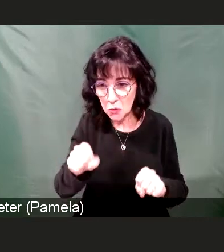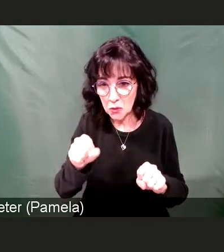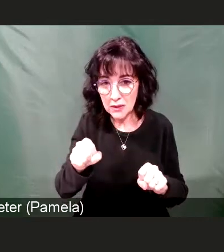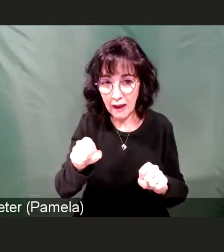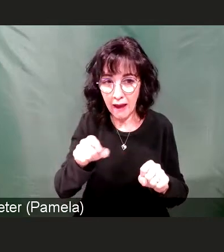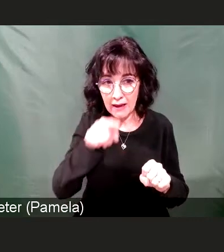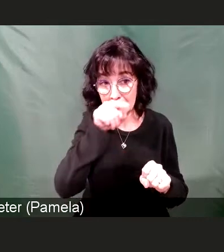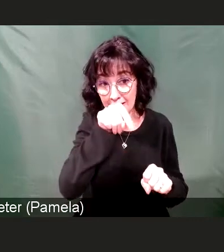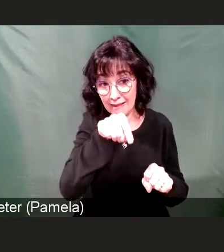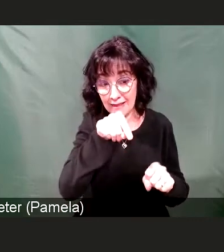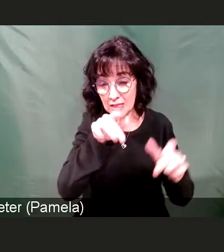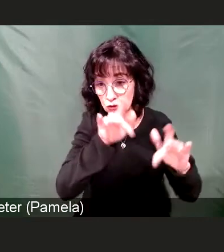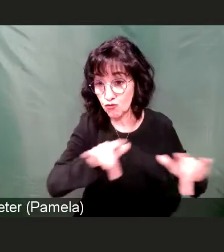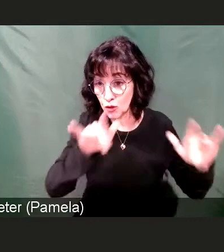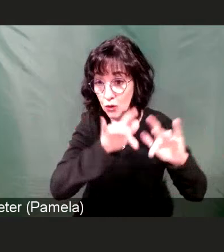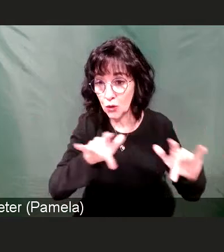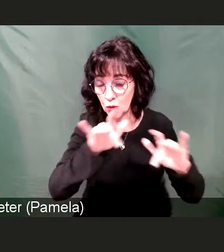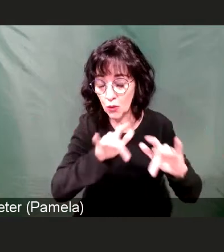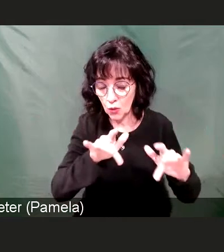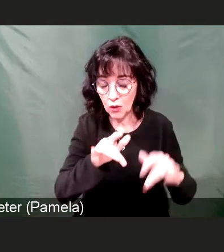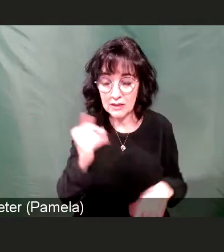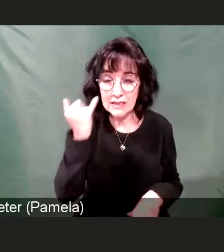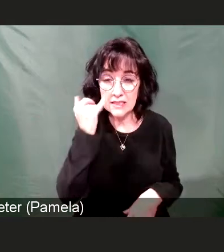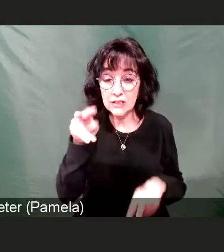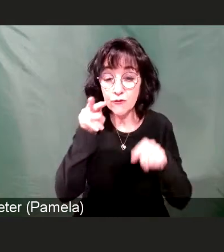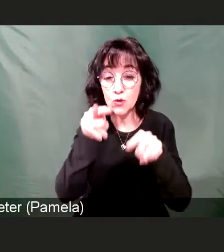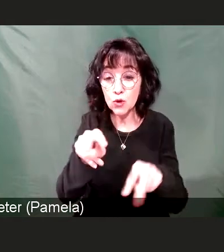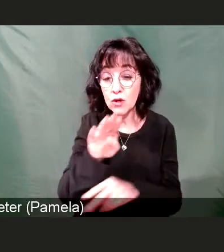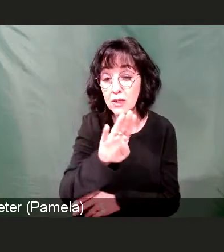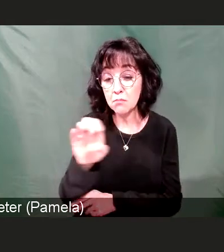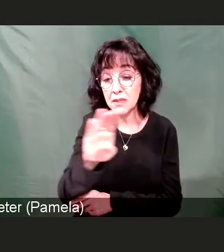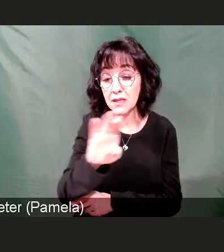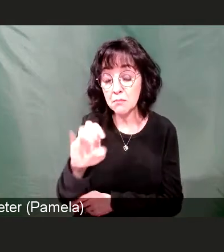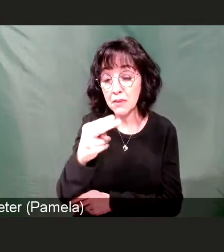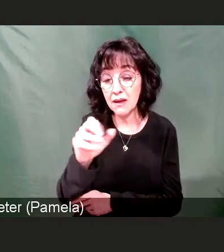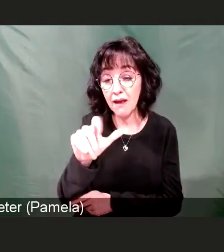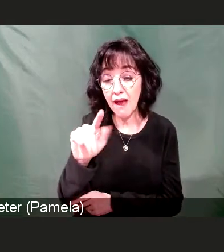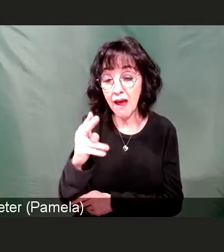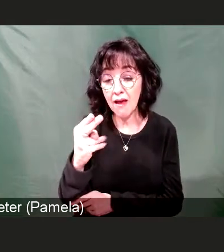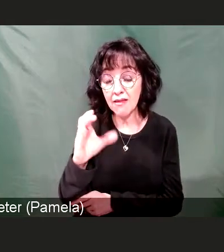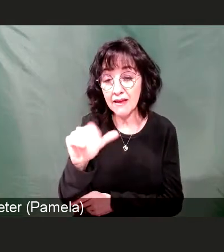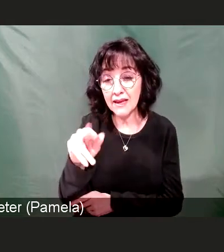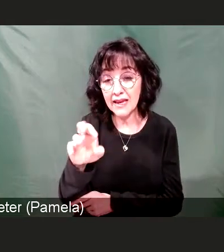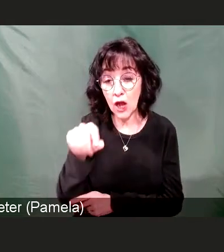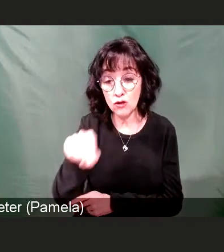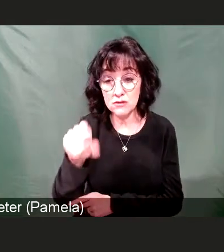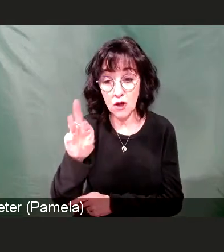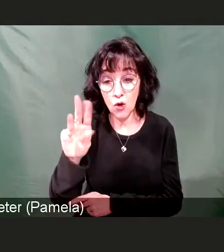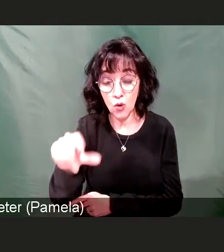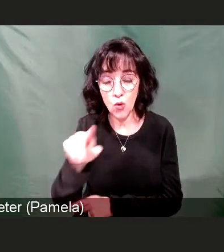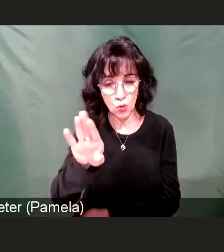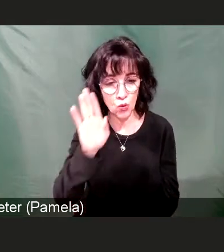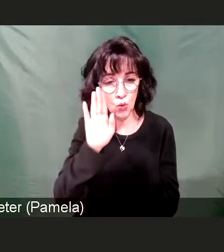If you go to https://www.beebehealthcare.org, you will see a yellow tab towards the top